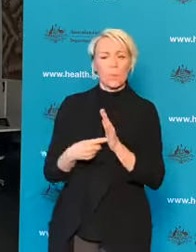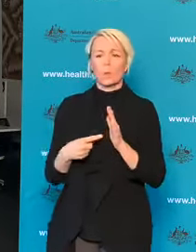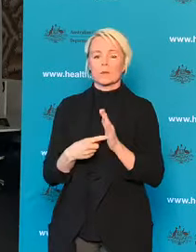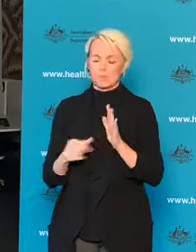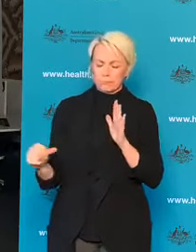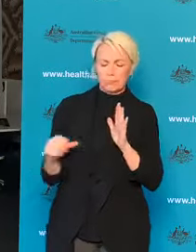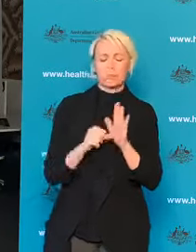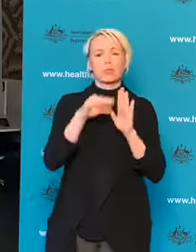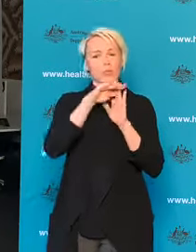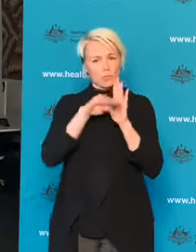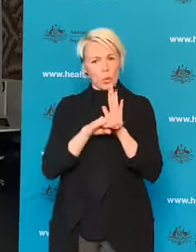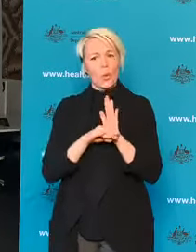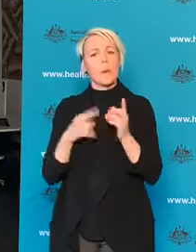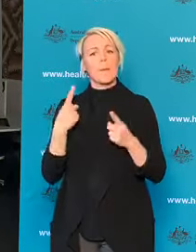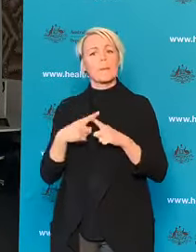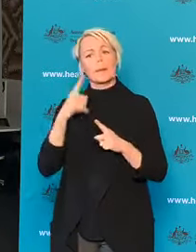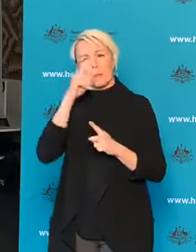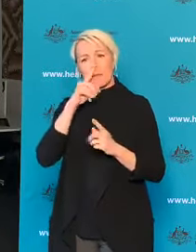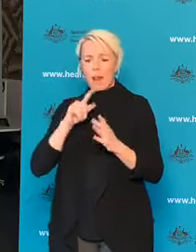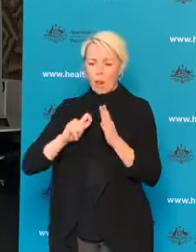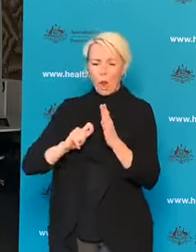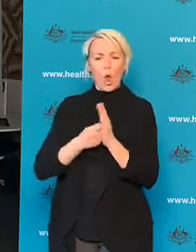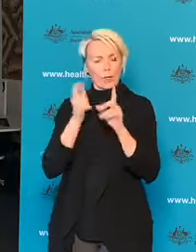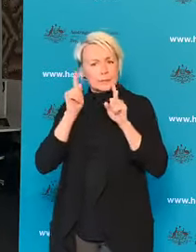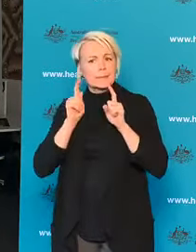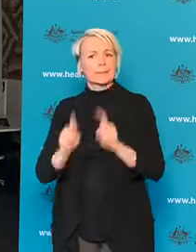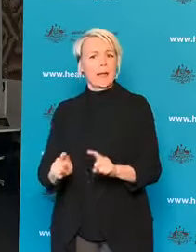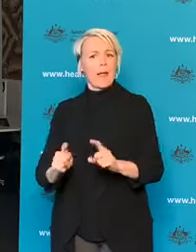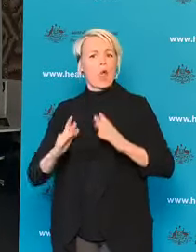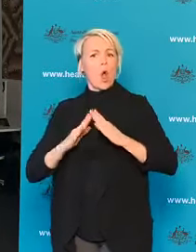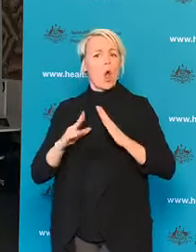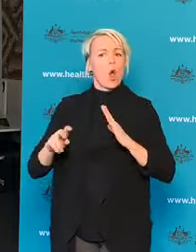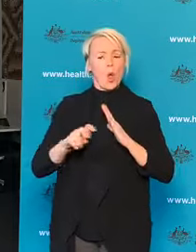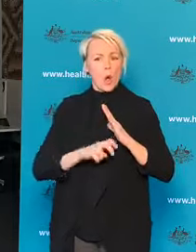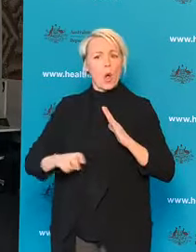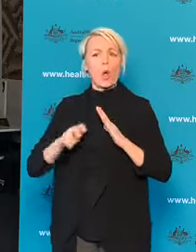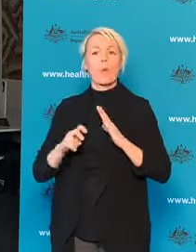and the expansion of the stage 3 restrictions in the rest of Victoria.